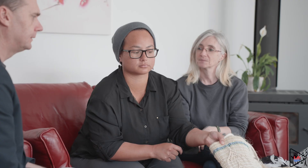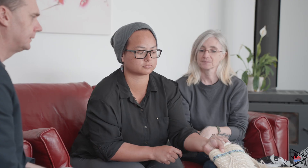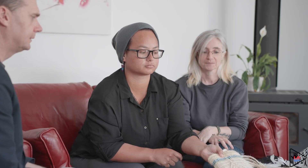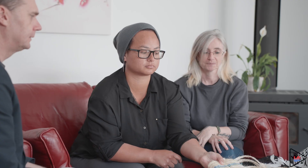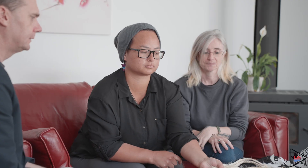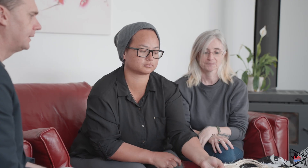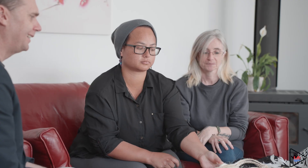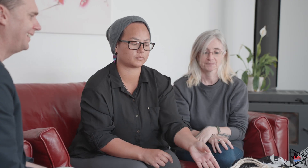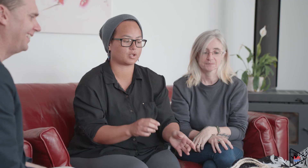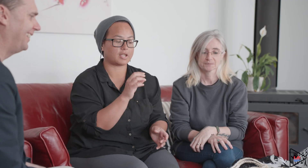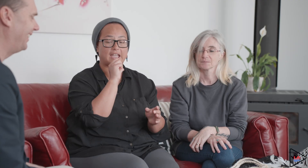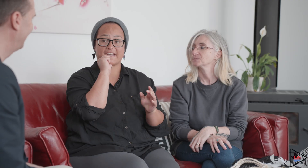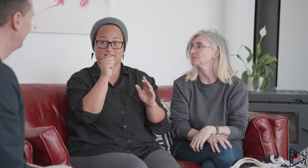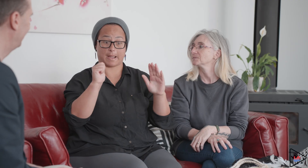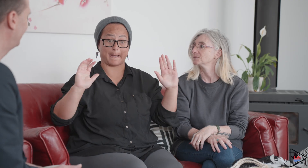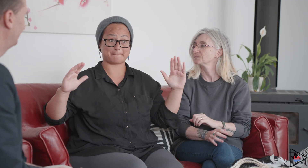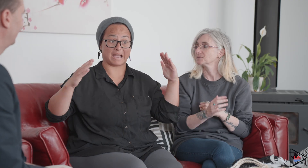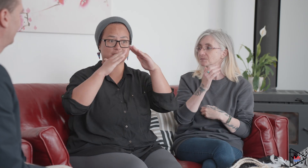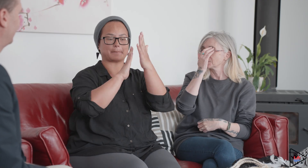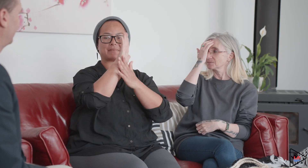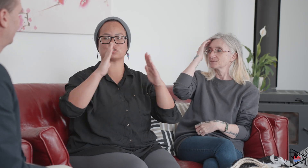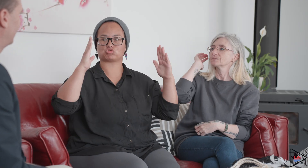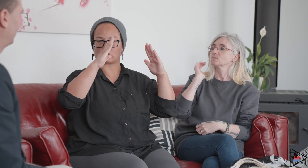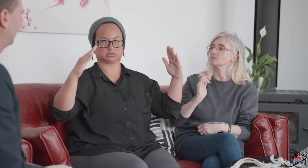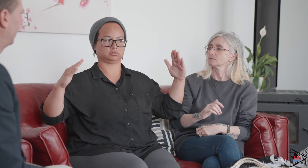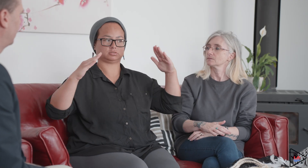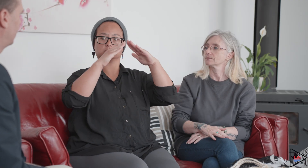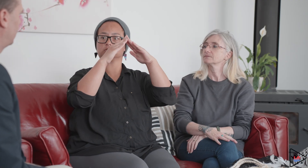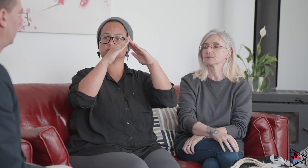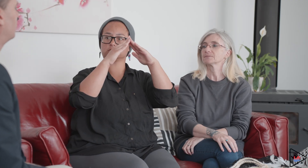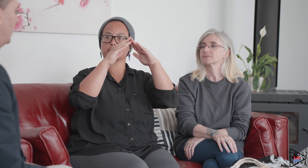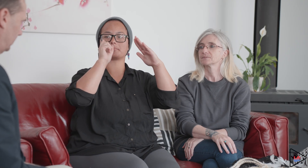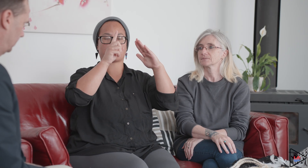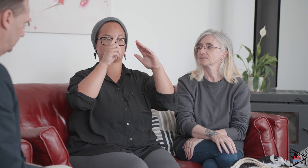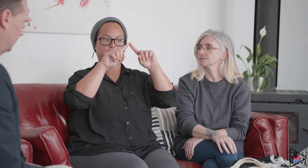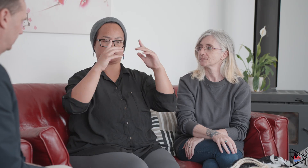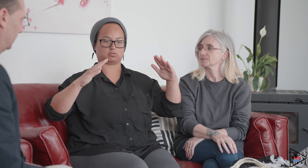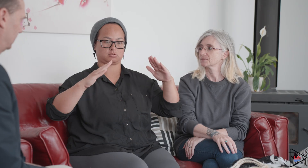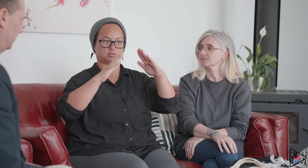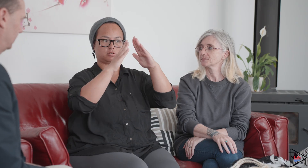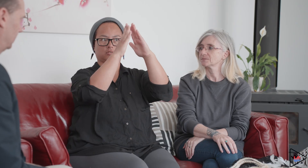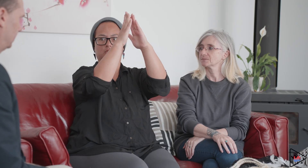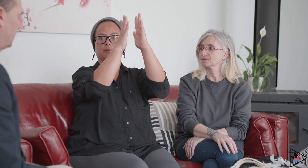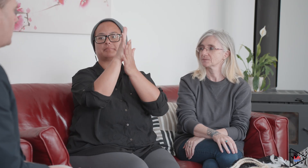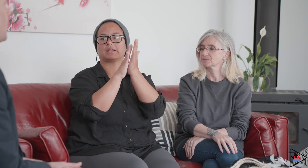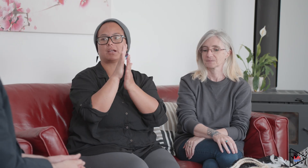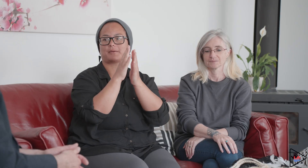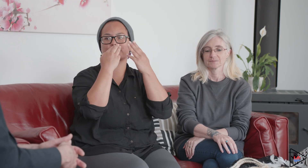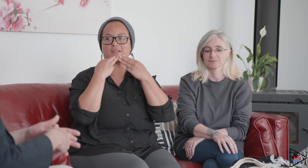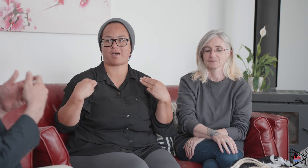Yeah, that's the shape. And if it was a mountain, that's more of a straight triangular shape. But you can see the curved